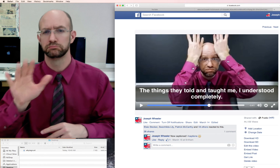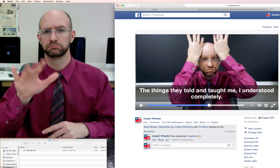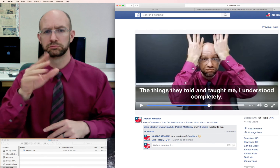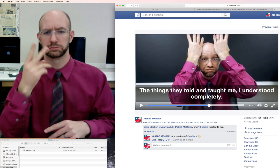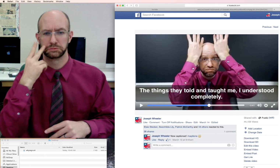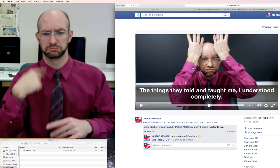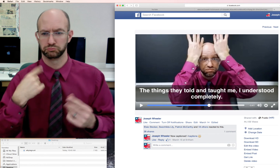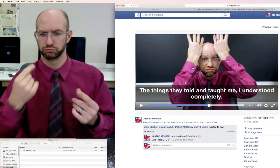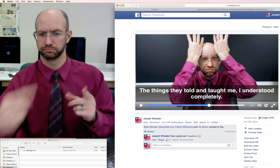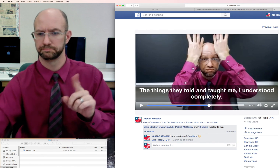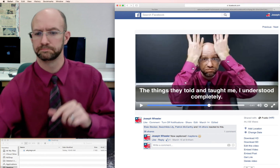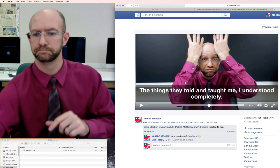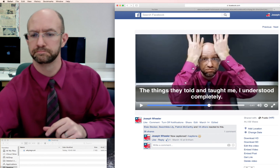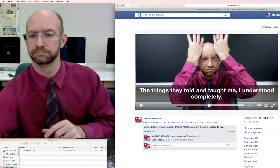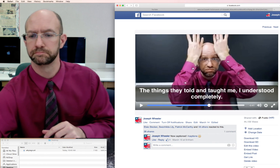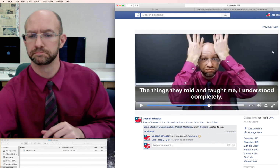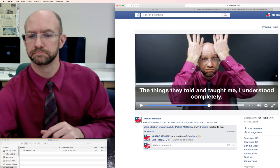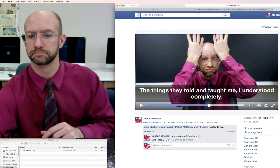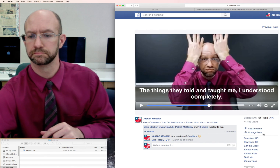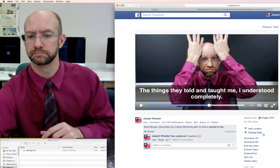Okay, watch what I am going to do.